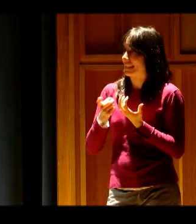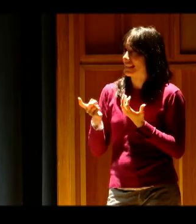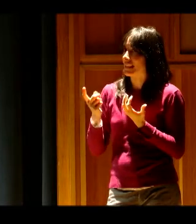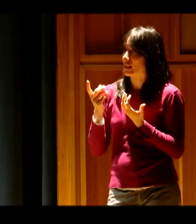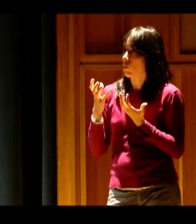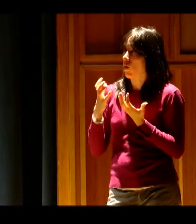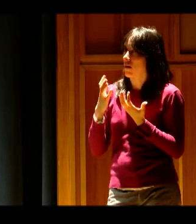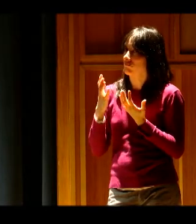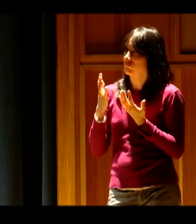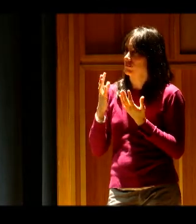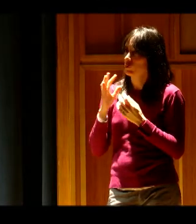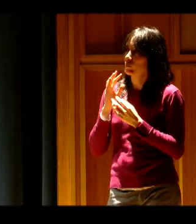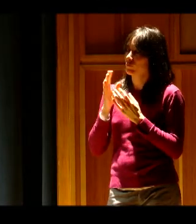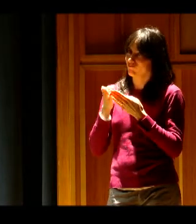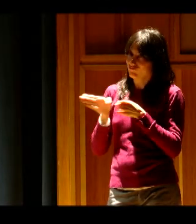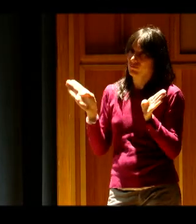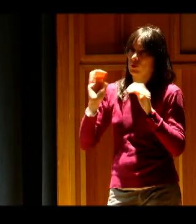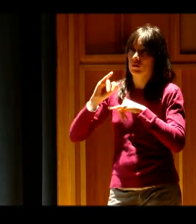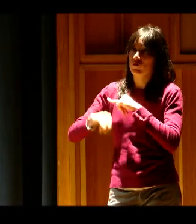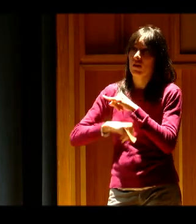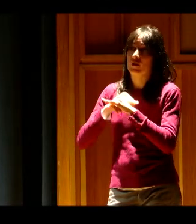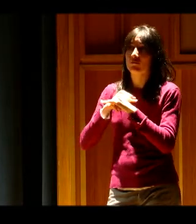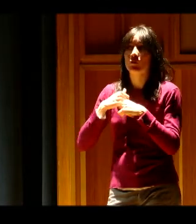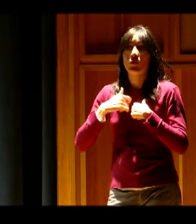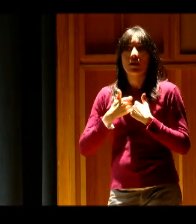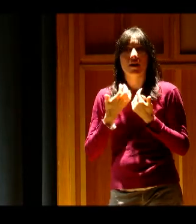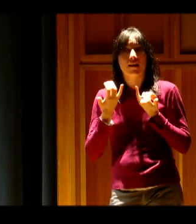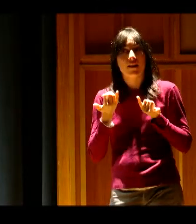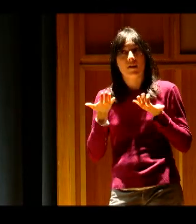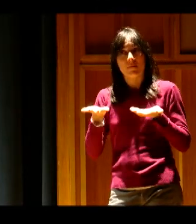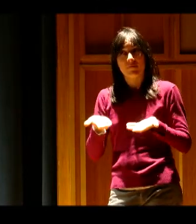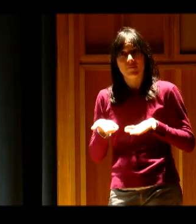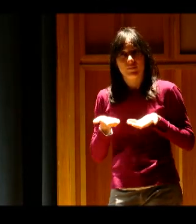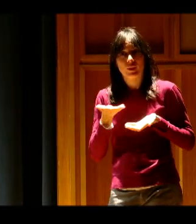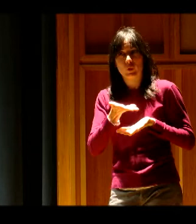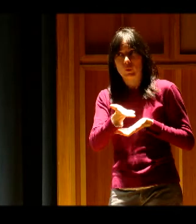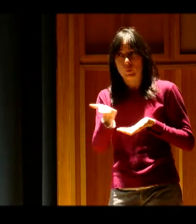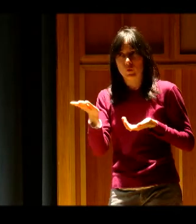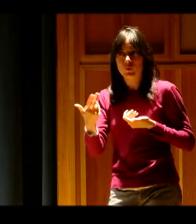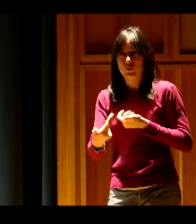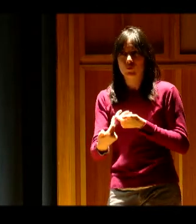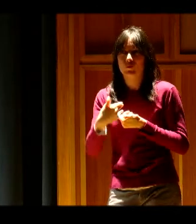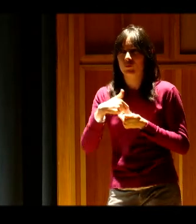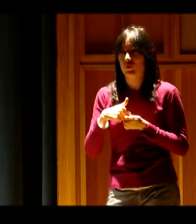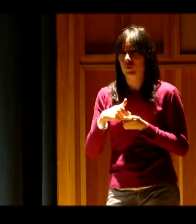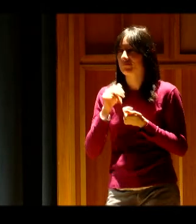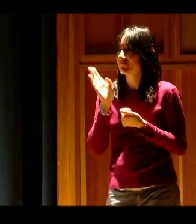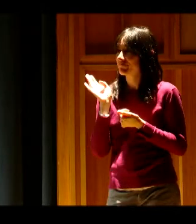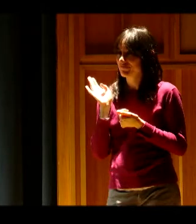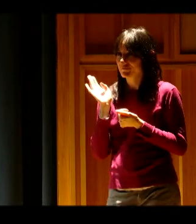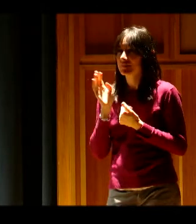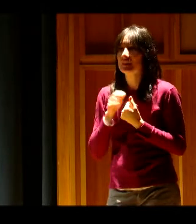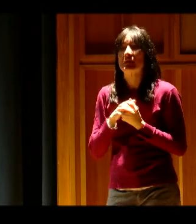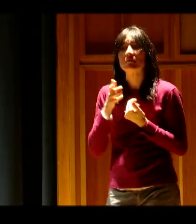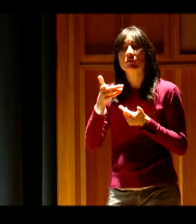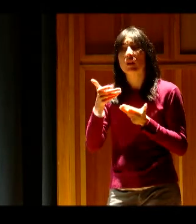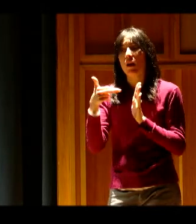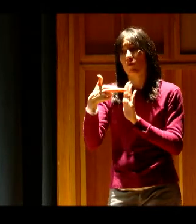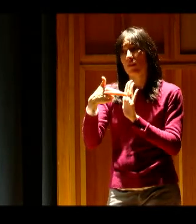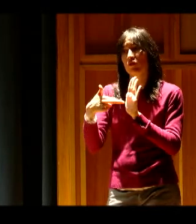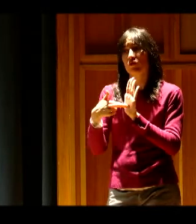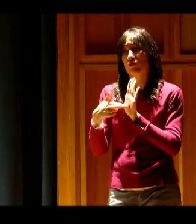So this is an invitation to you to join in the season for change just register yourselves on the website.